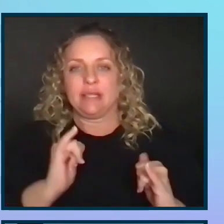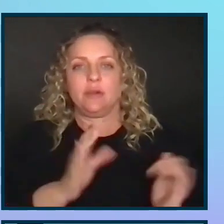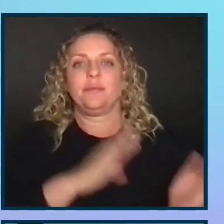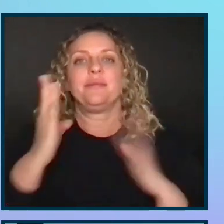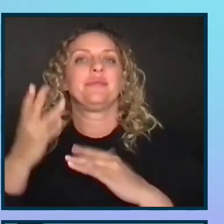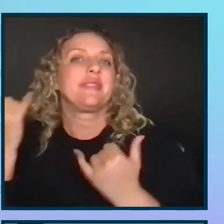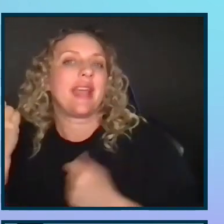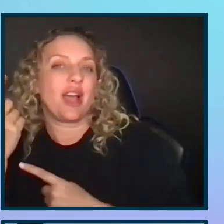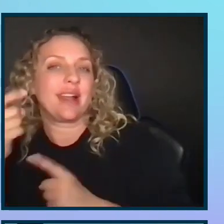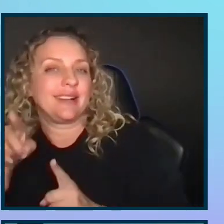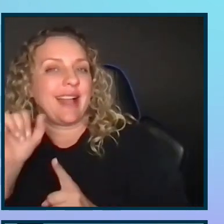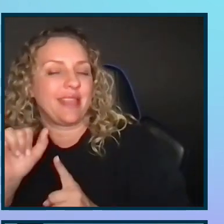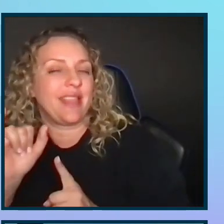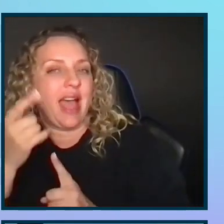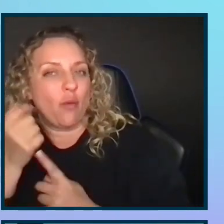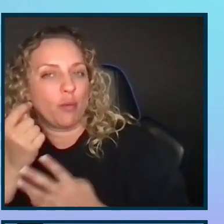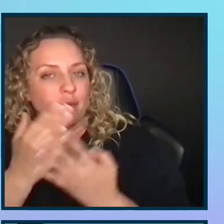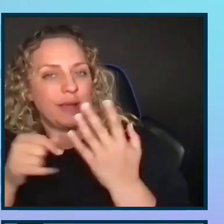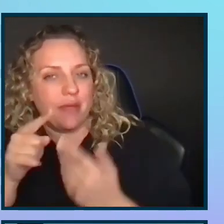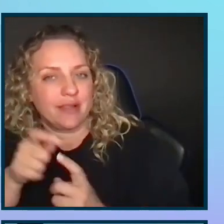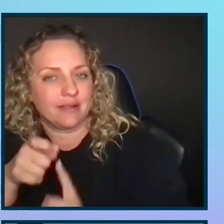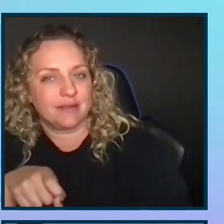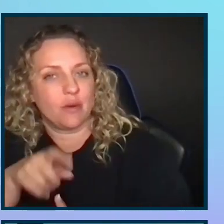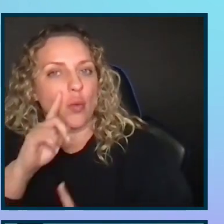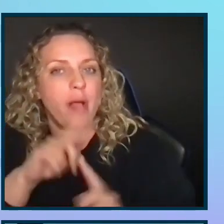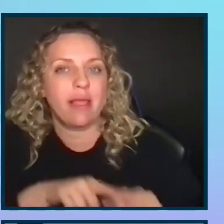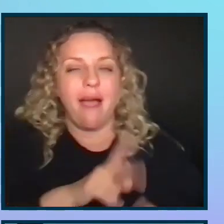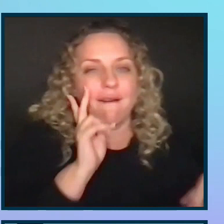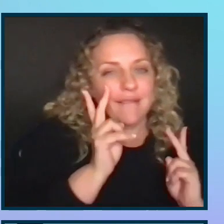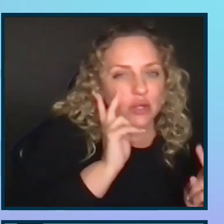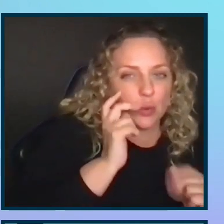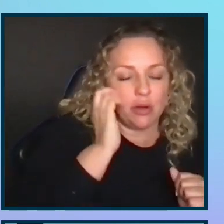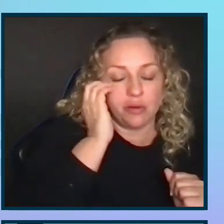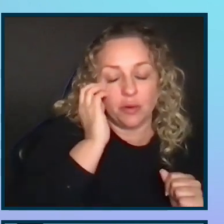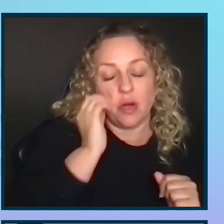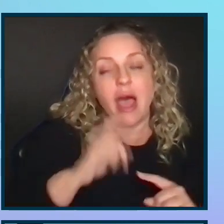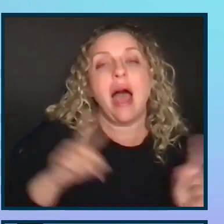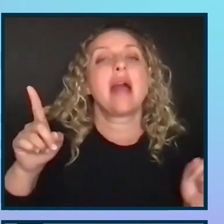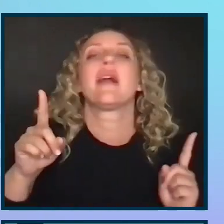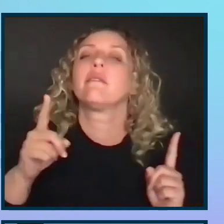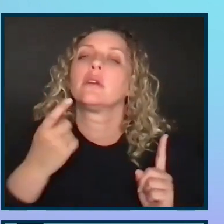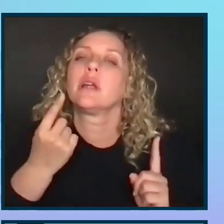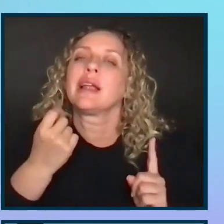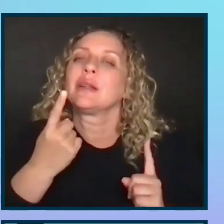We like to remove these elements and rely on visuals for user story. However, in practice, that's really limiting to users